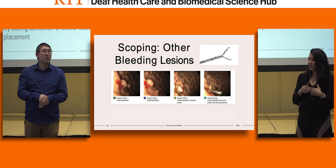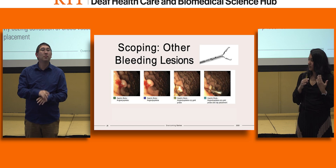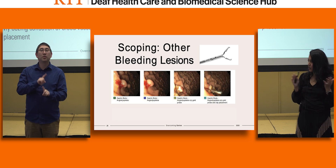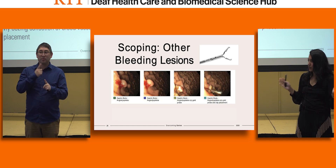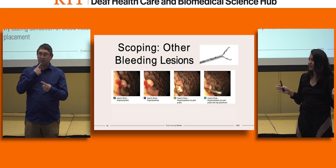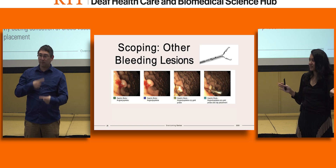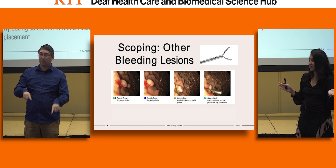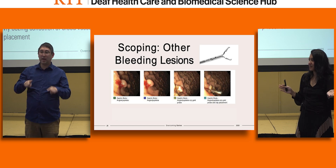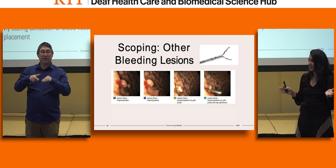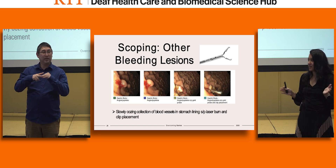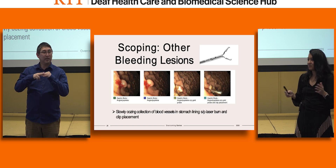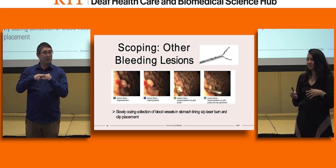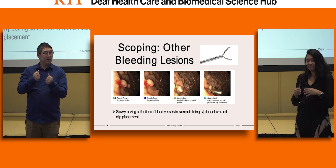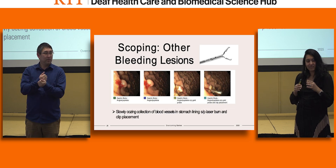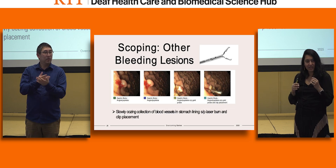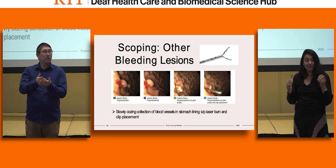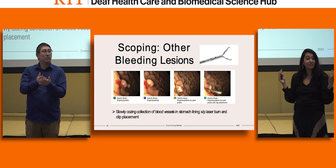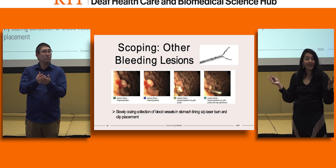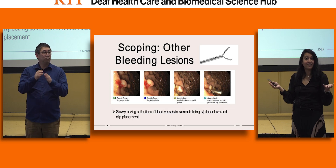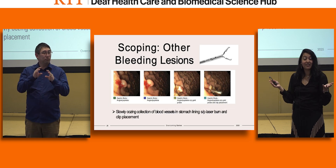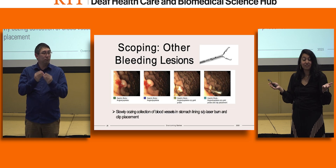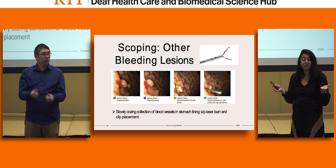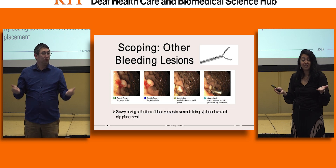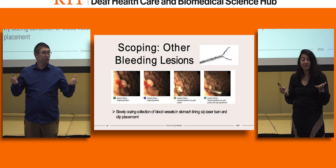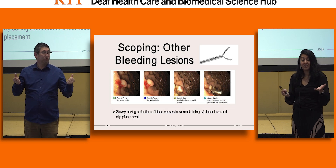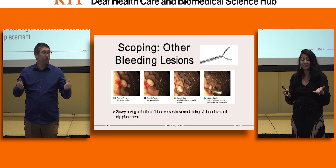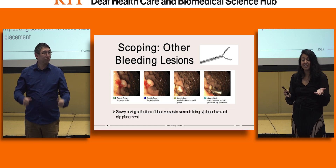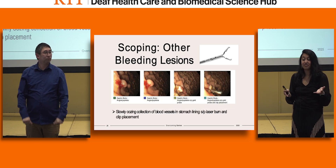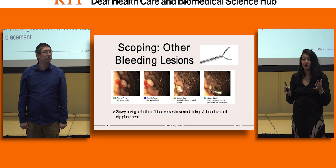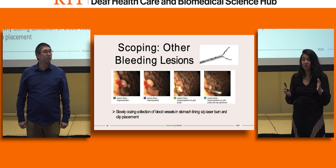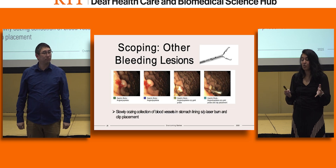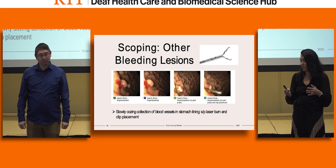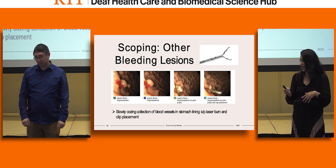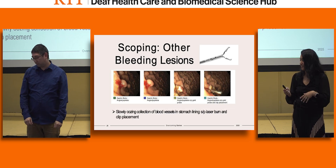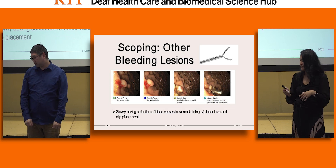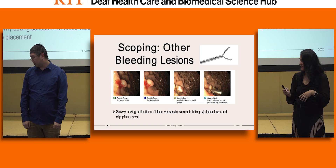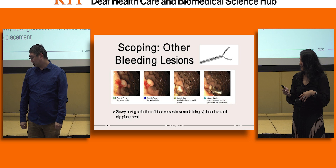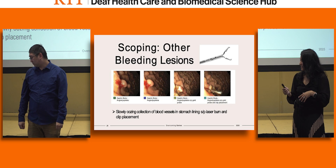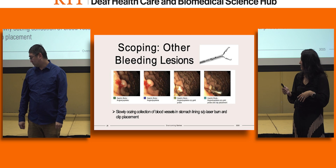but we finally got that angioectasia to go away.